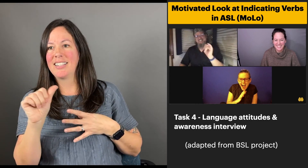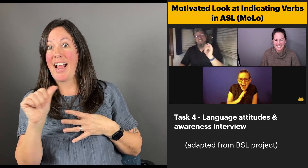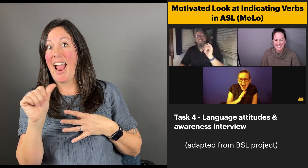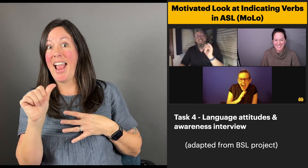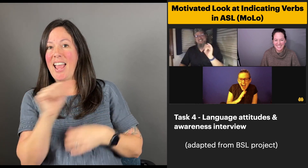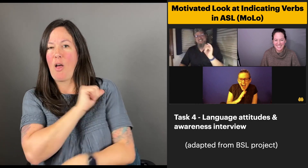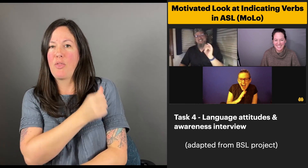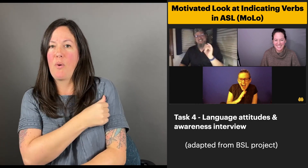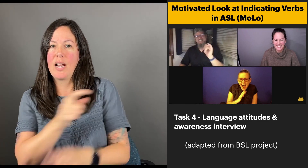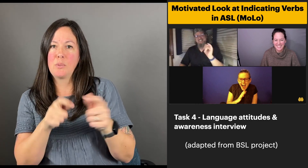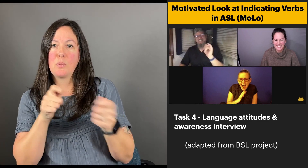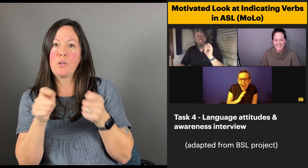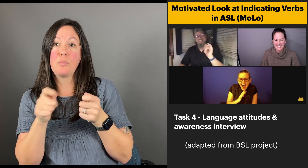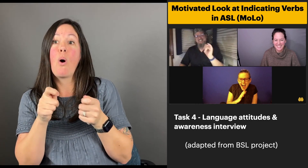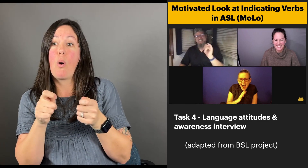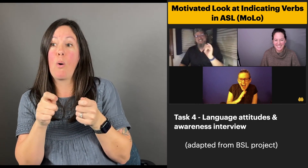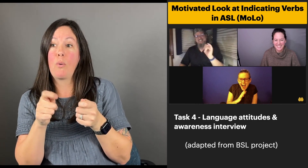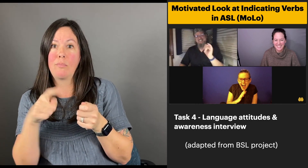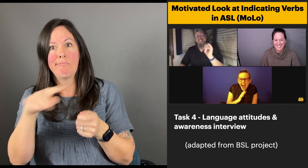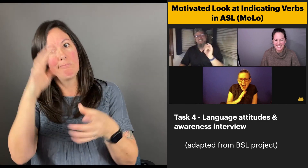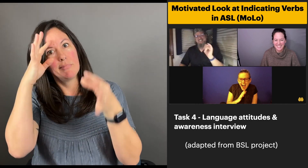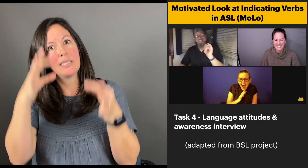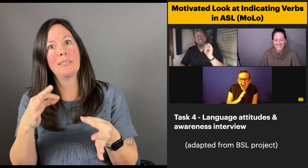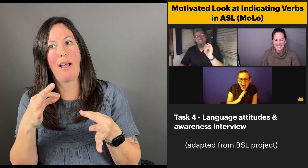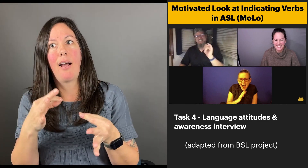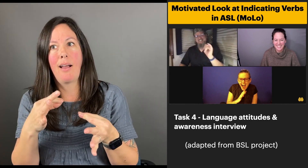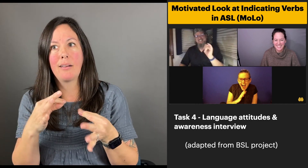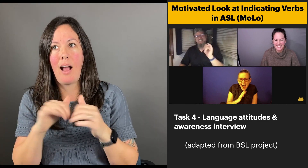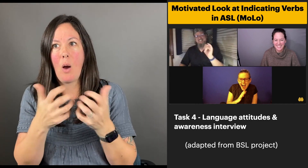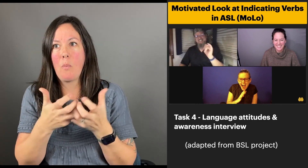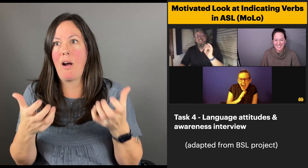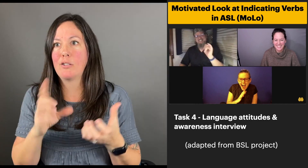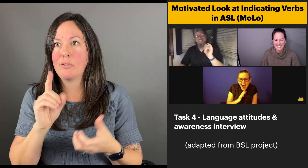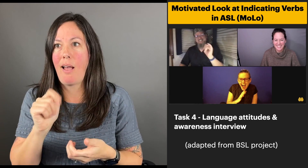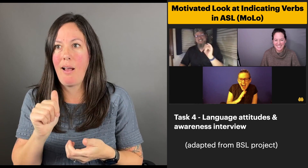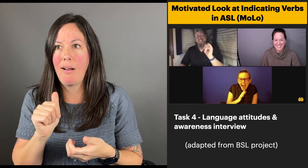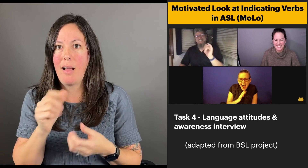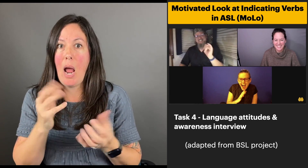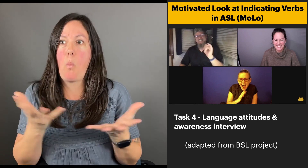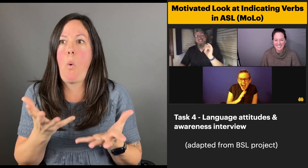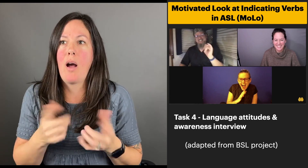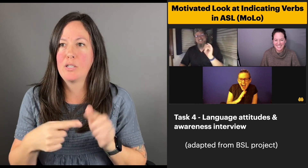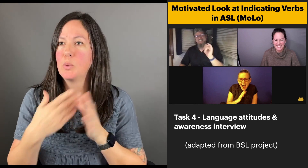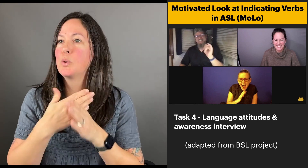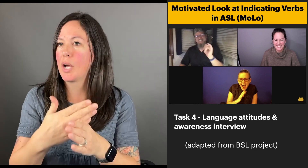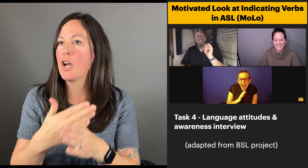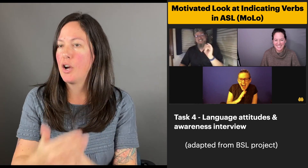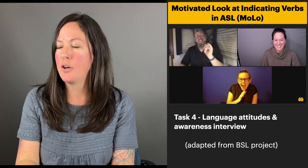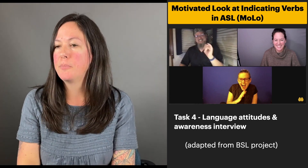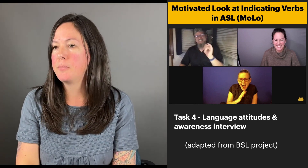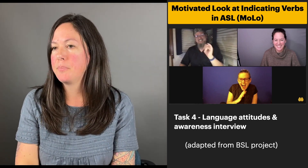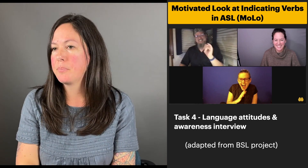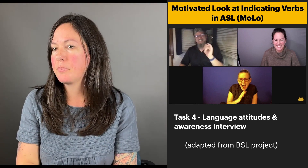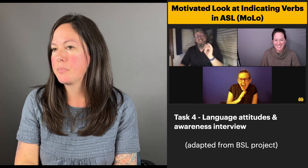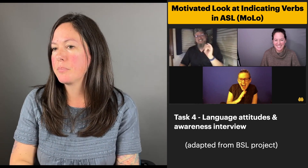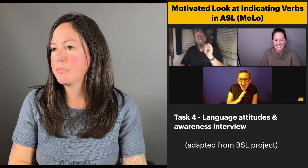the video so that is representing this notion of allowing participants to